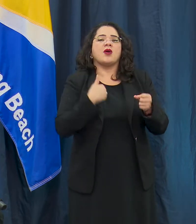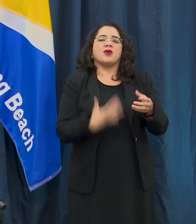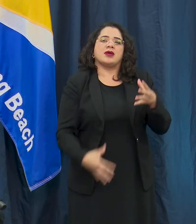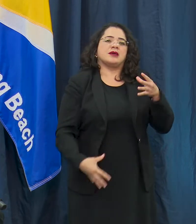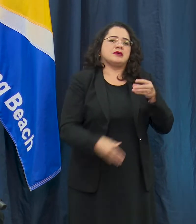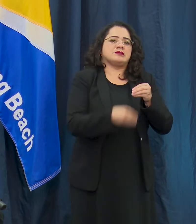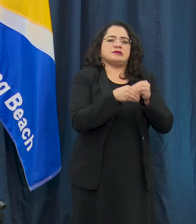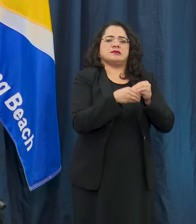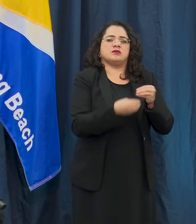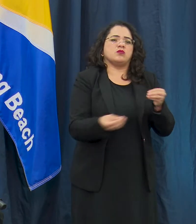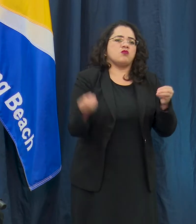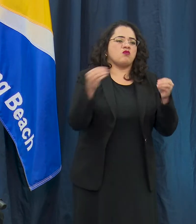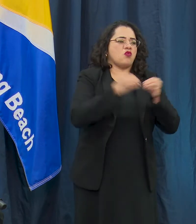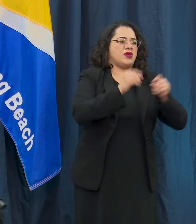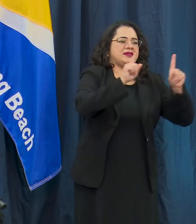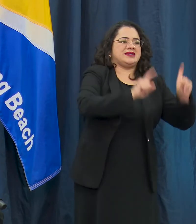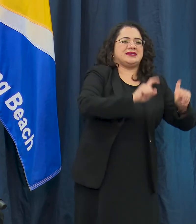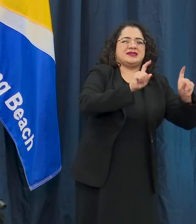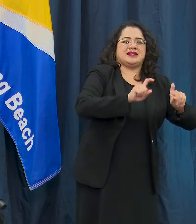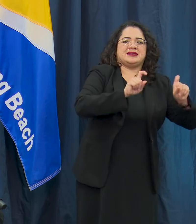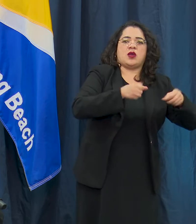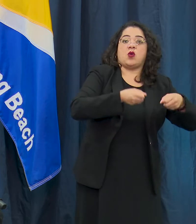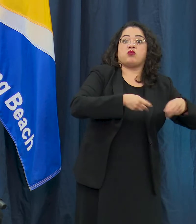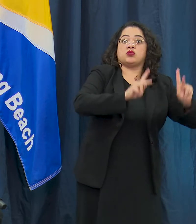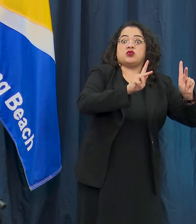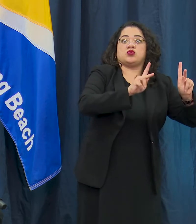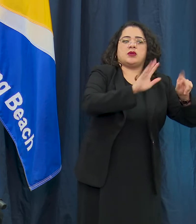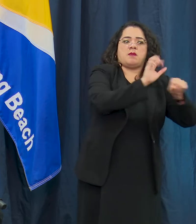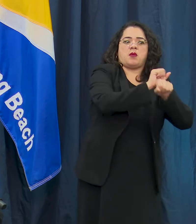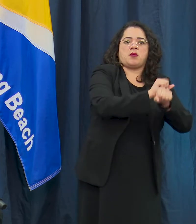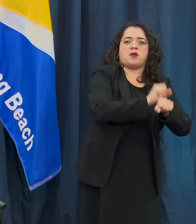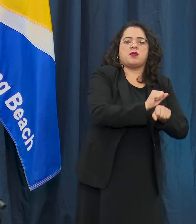that number we should continue to see. The good news of course on the side of